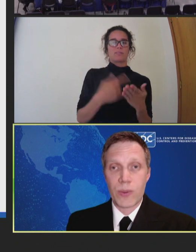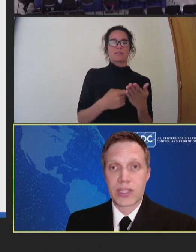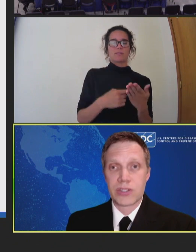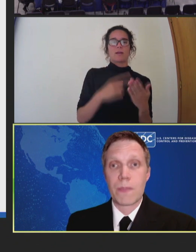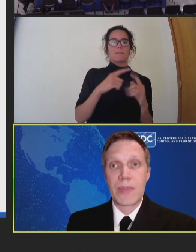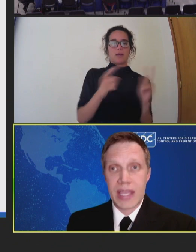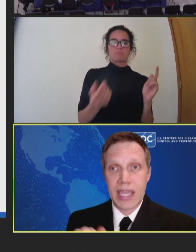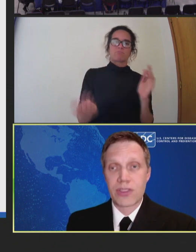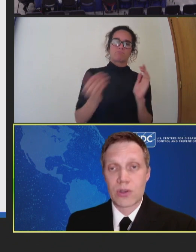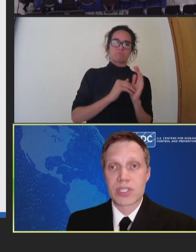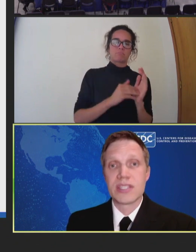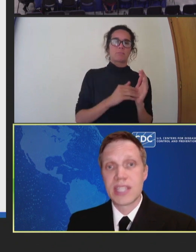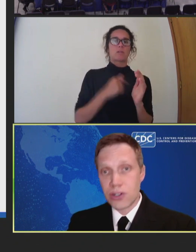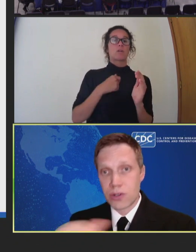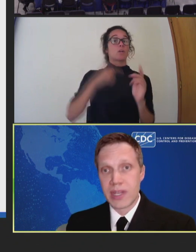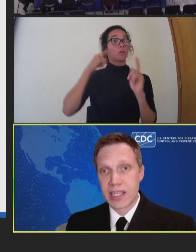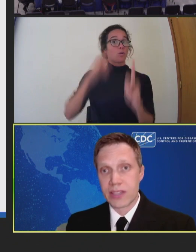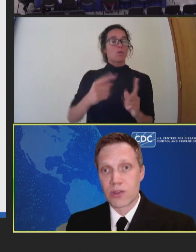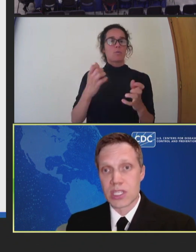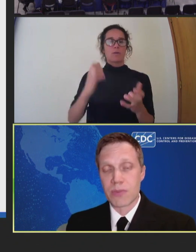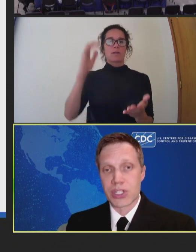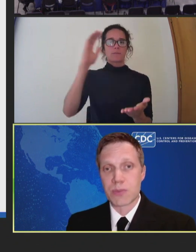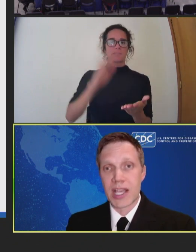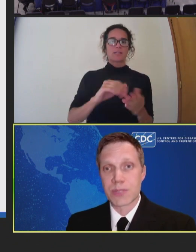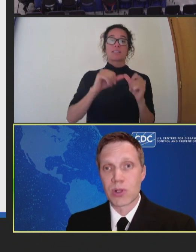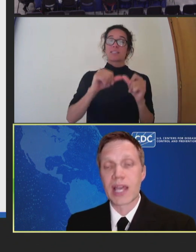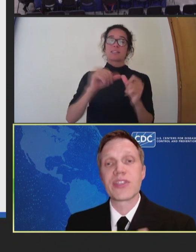we can do to mitigate those -- continue to mitigate those as much as possible. I think